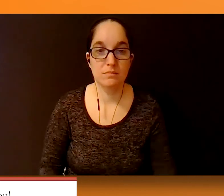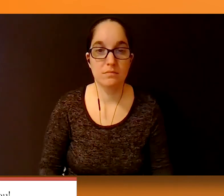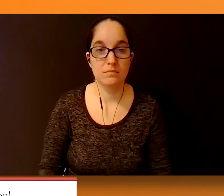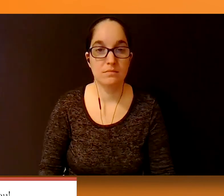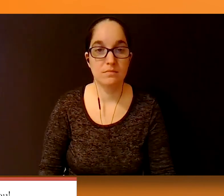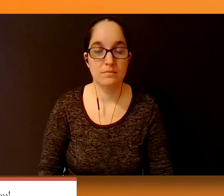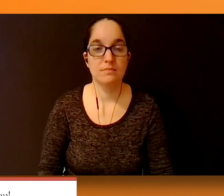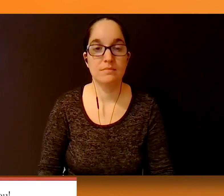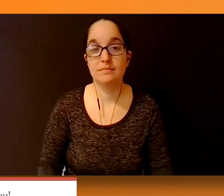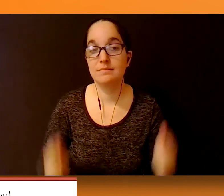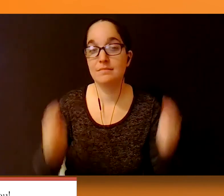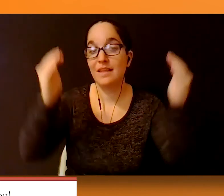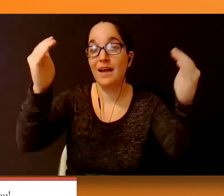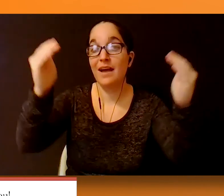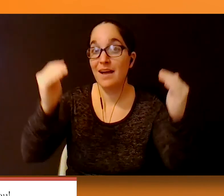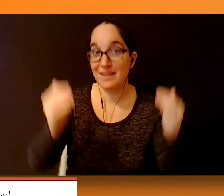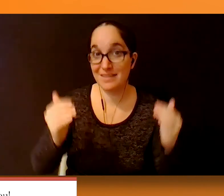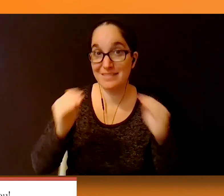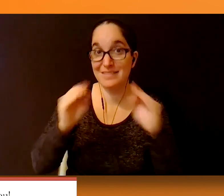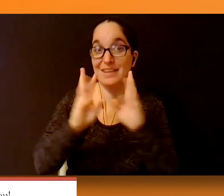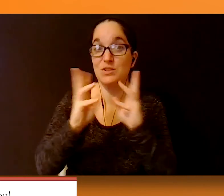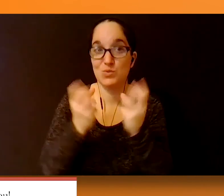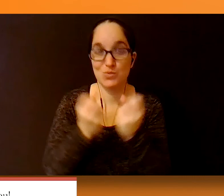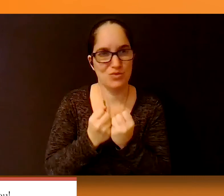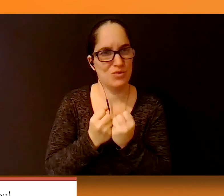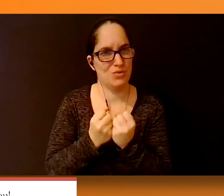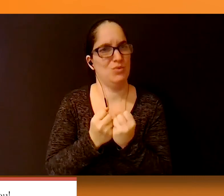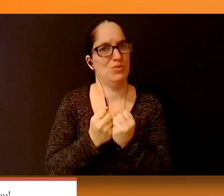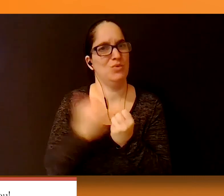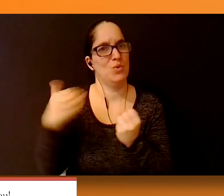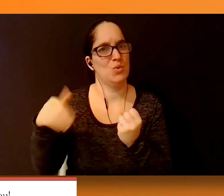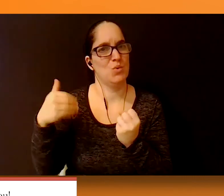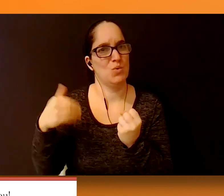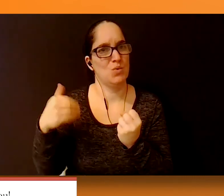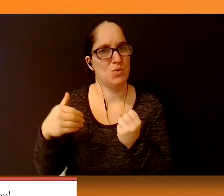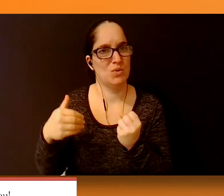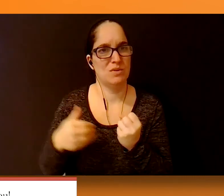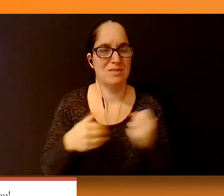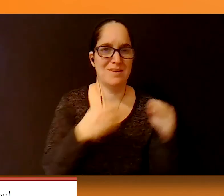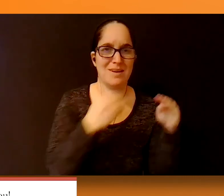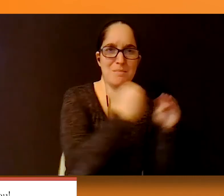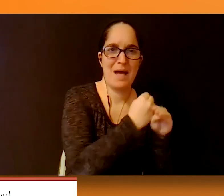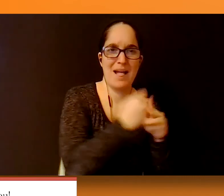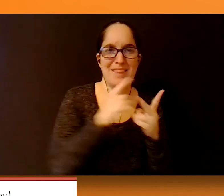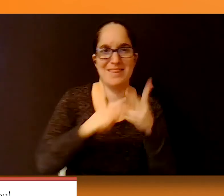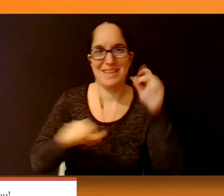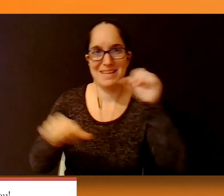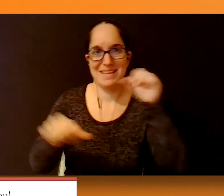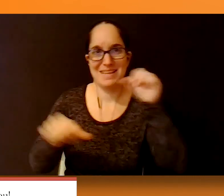And if there's not any more questions--oh, yeah. The next workshop. You guys really got doubled down on this 'cause I did science and math